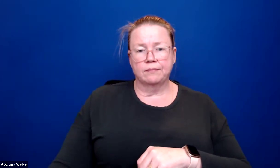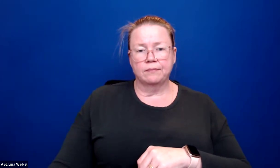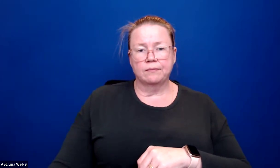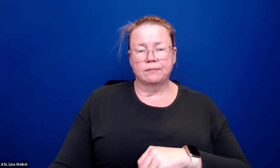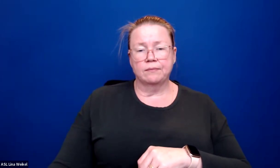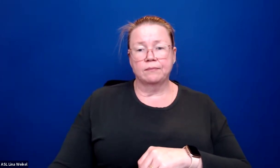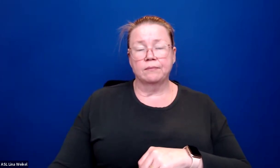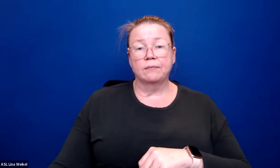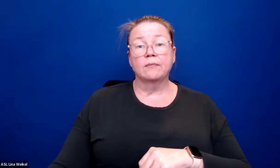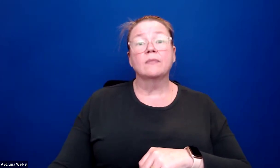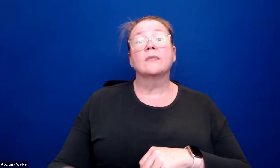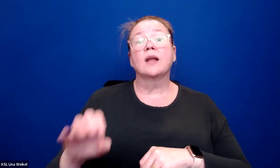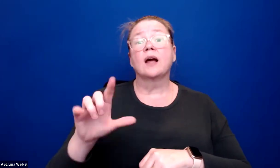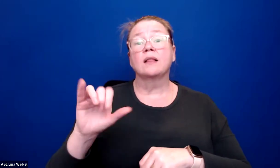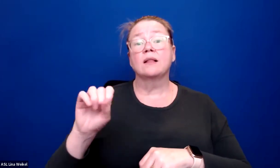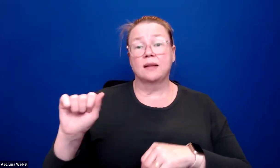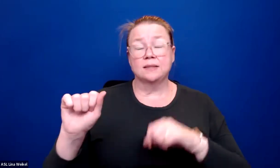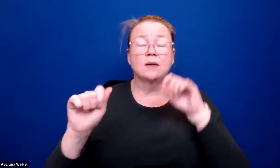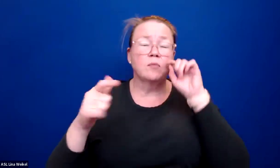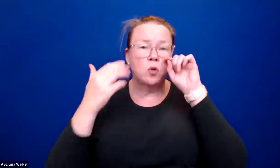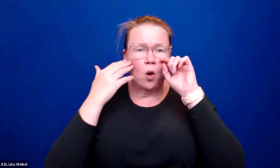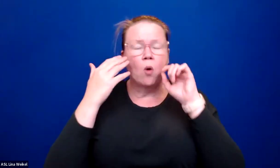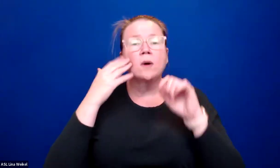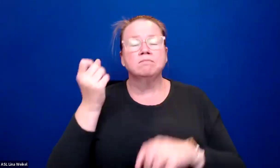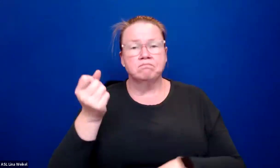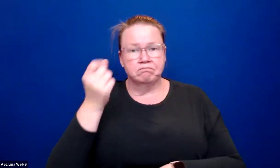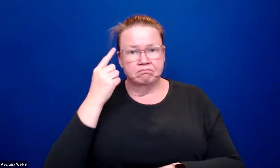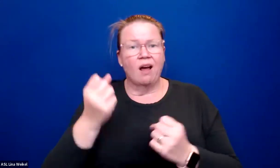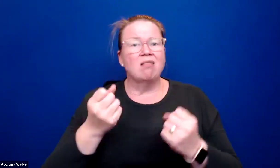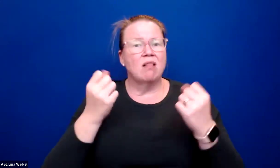Elissa w/ APRIL: Yeah, this is Alyssa and I, you know, as I understand it, a lot of